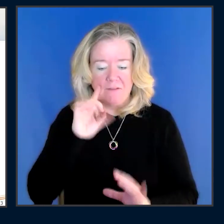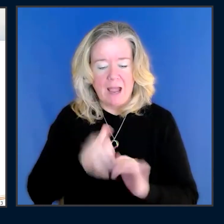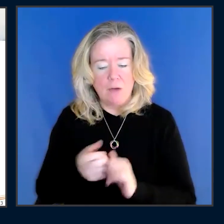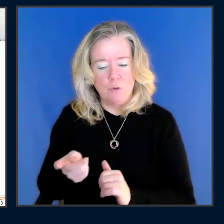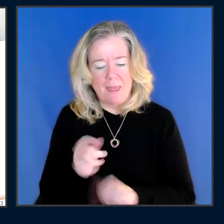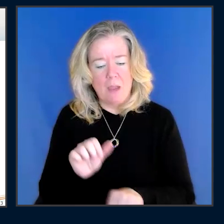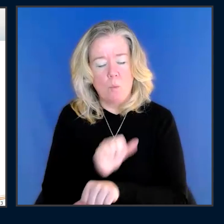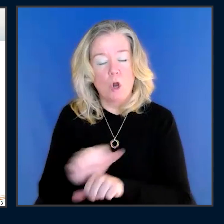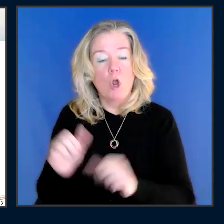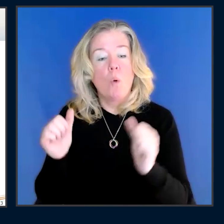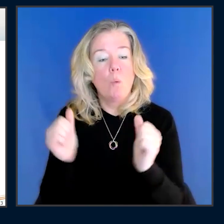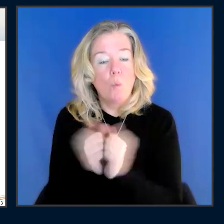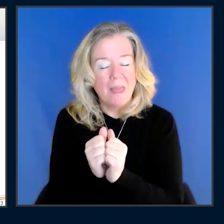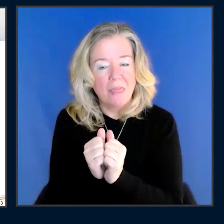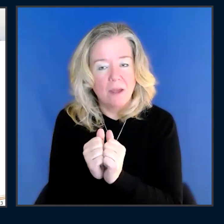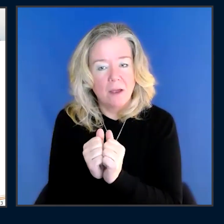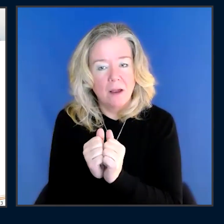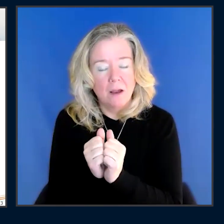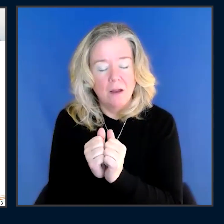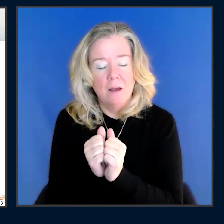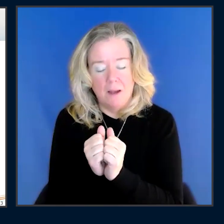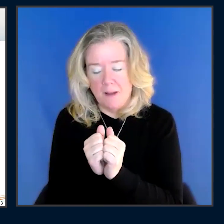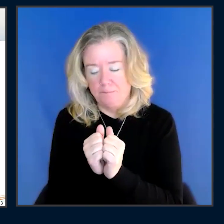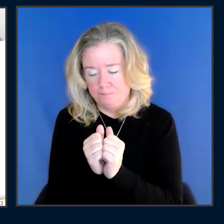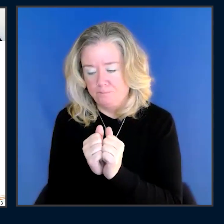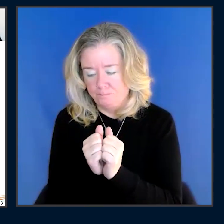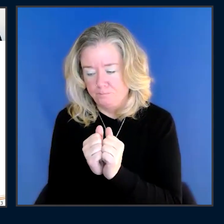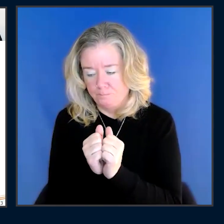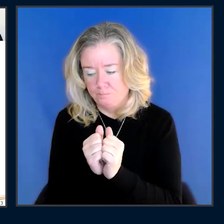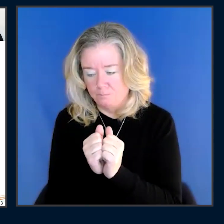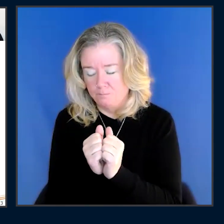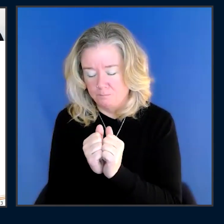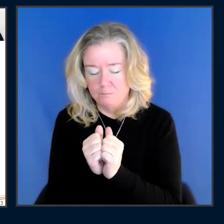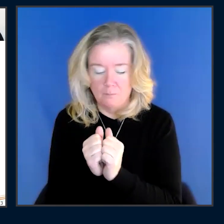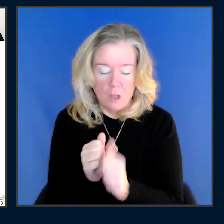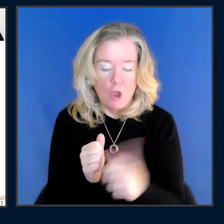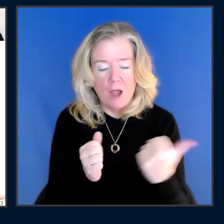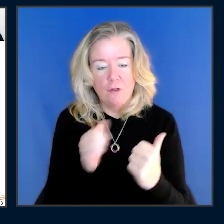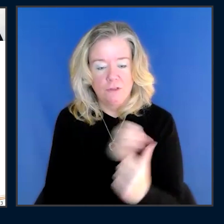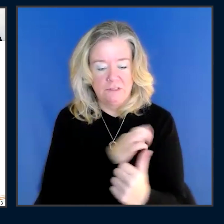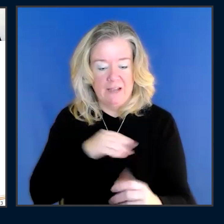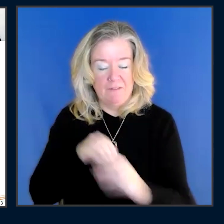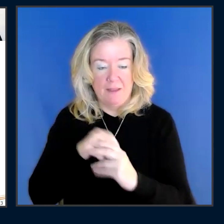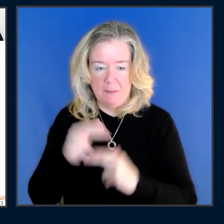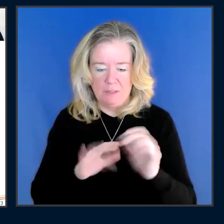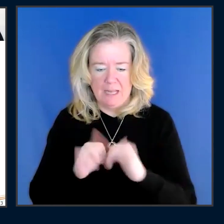of the deaf work with the other staff